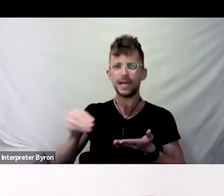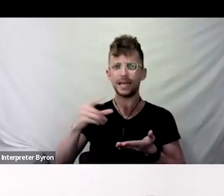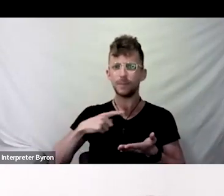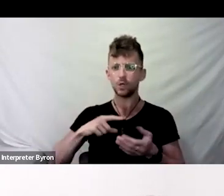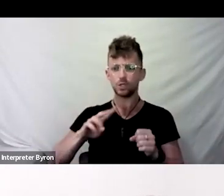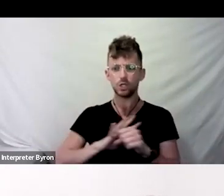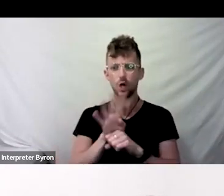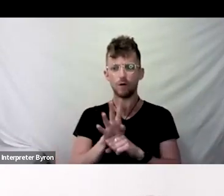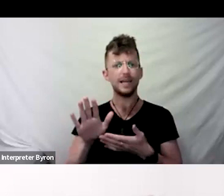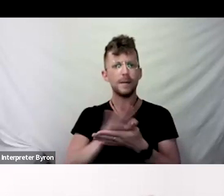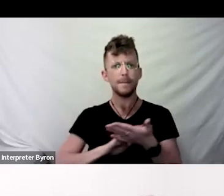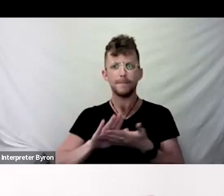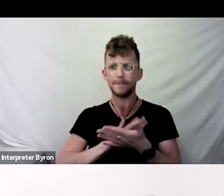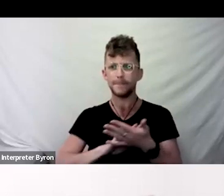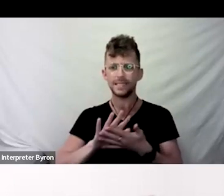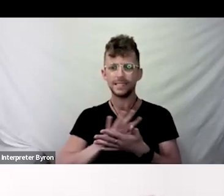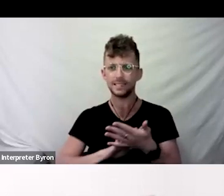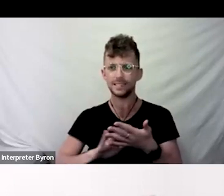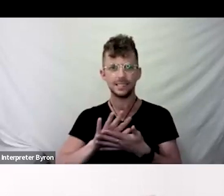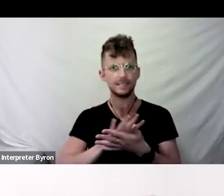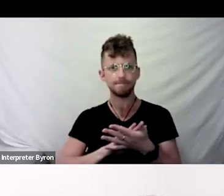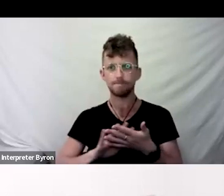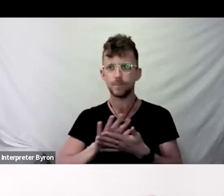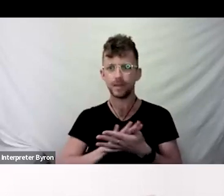And we know that people will escalate